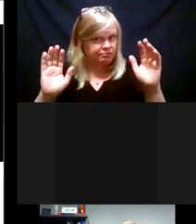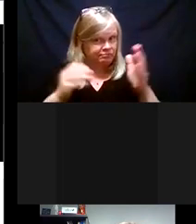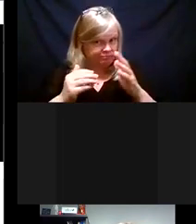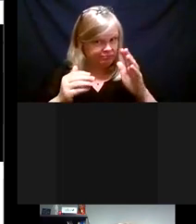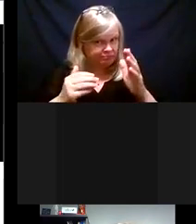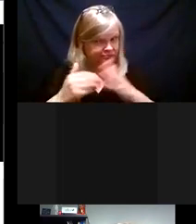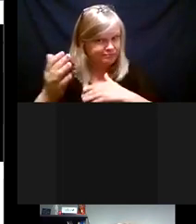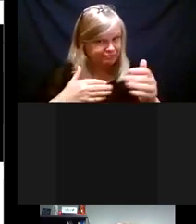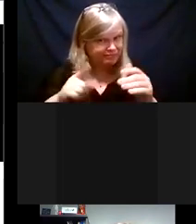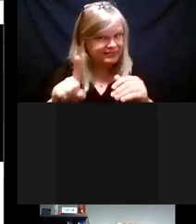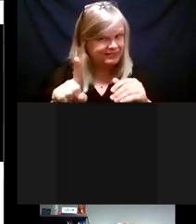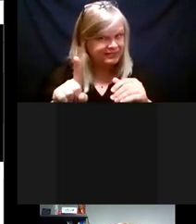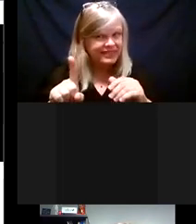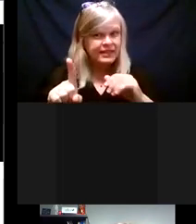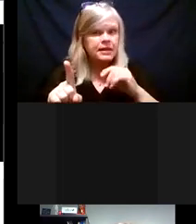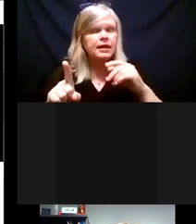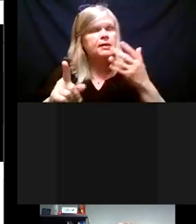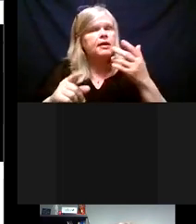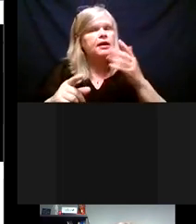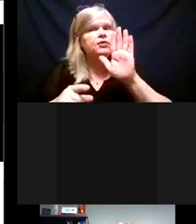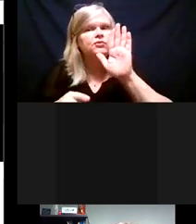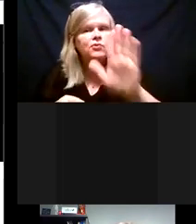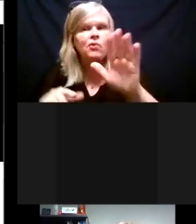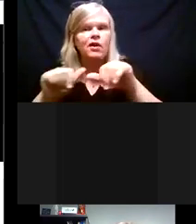CONSIDERATION YOUR AGENCY POLICIES, WHICH HAVE OTHER